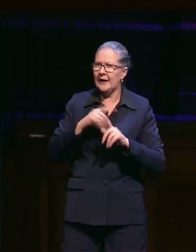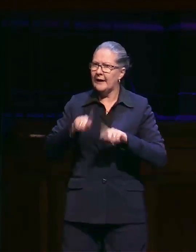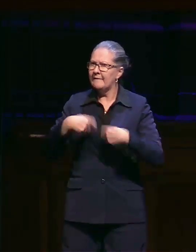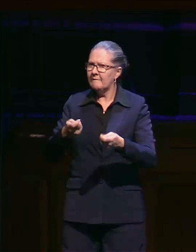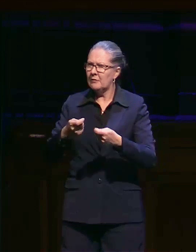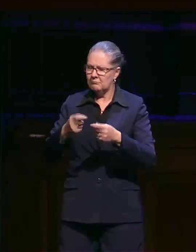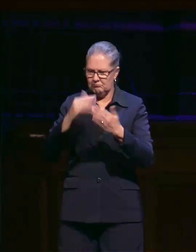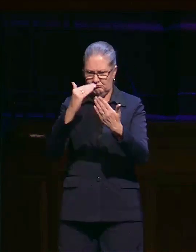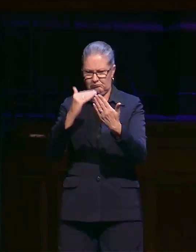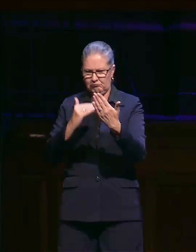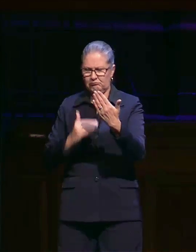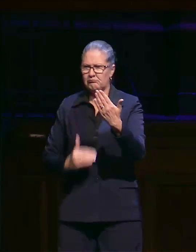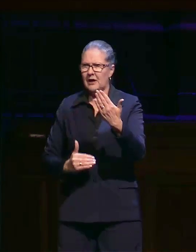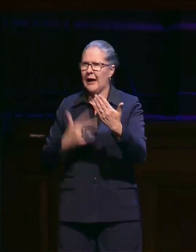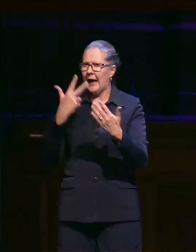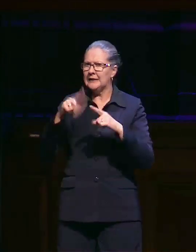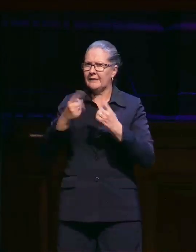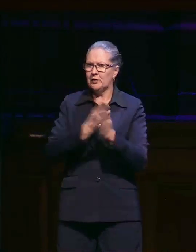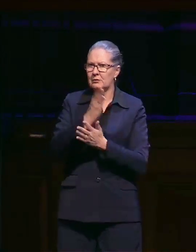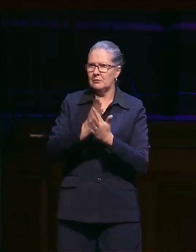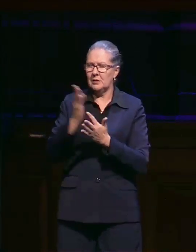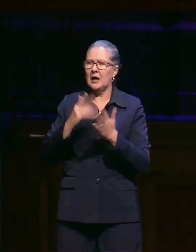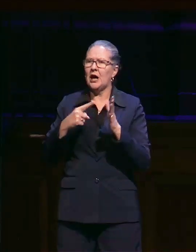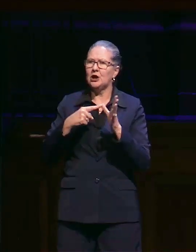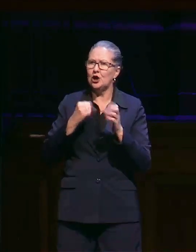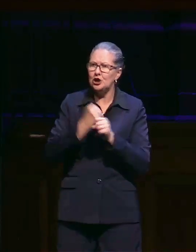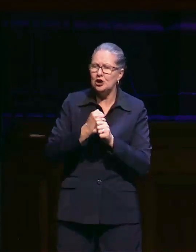eight different portfolios the Attorney General Corrections courts health